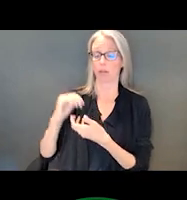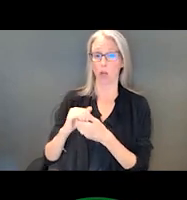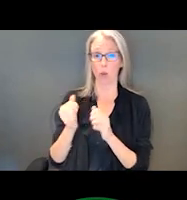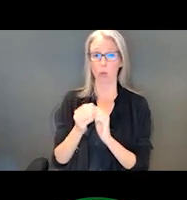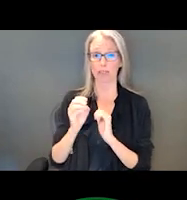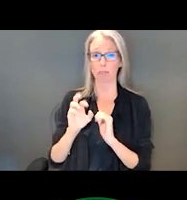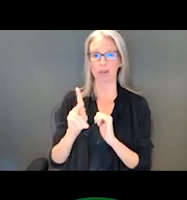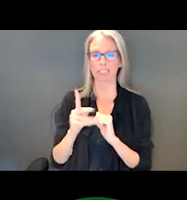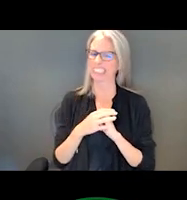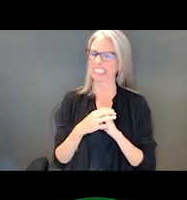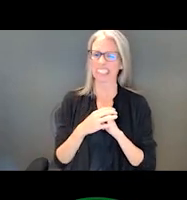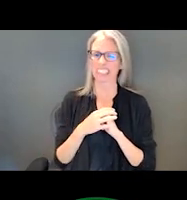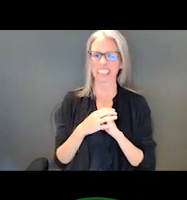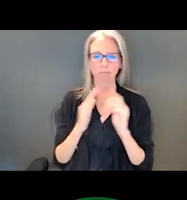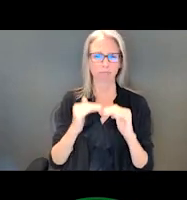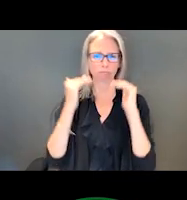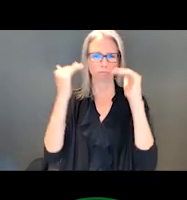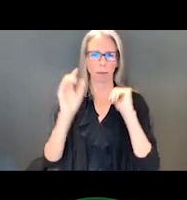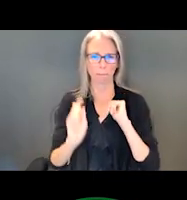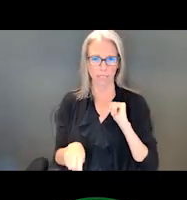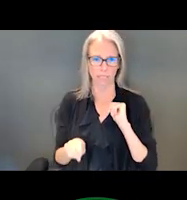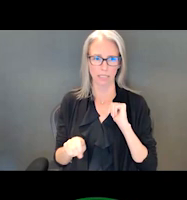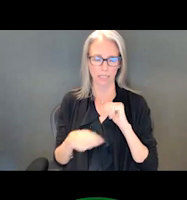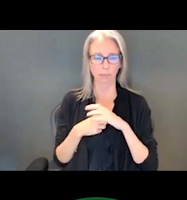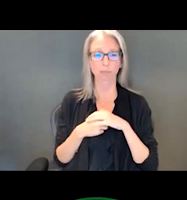the BC building code and a number of other documents that we'd pulled together and we